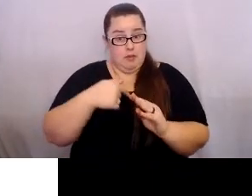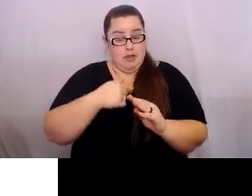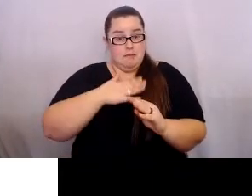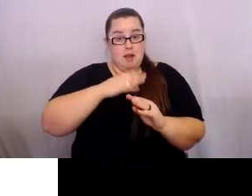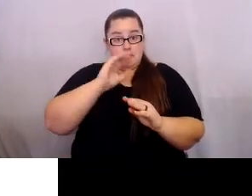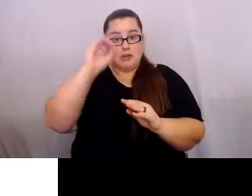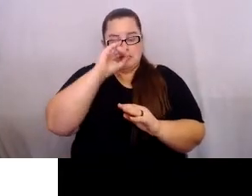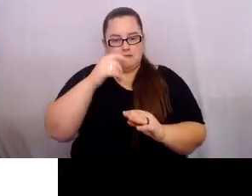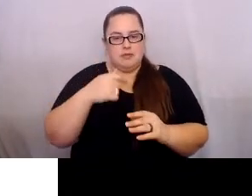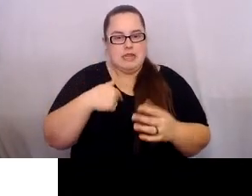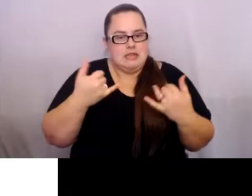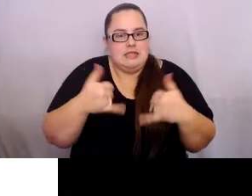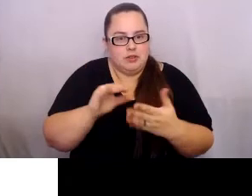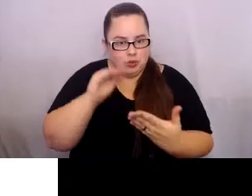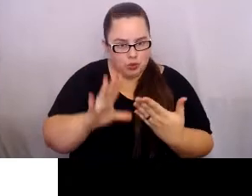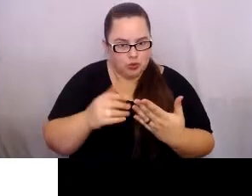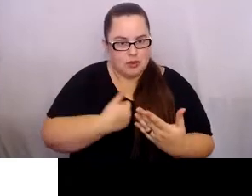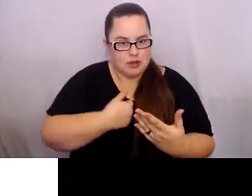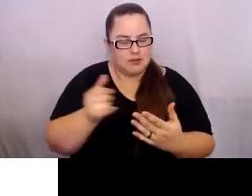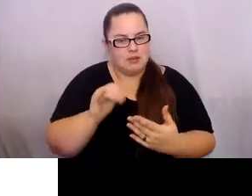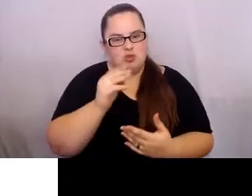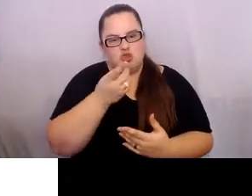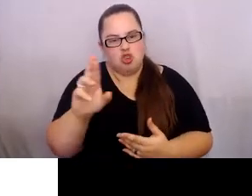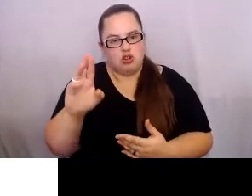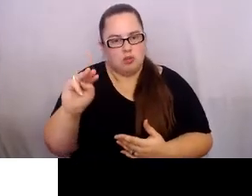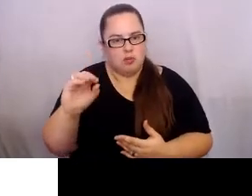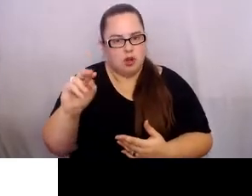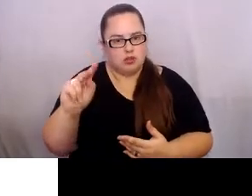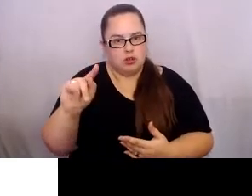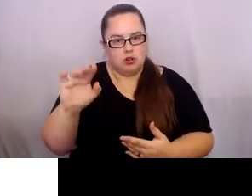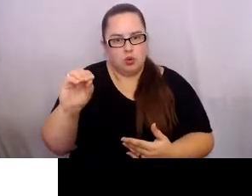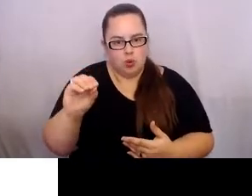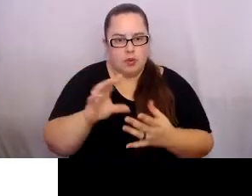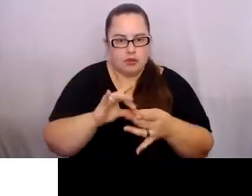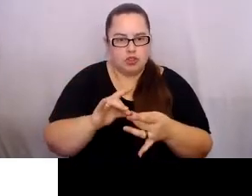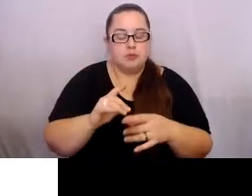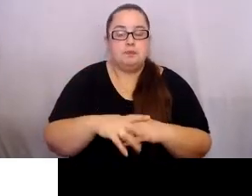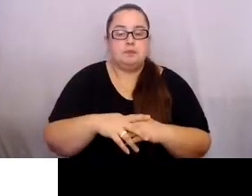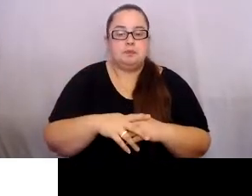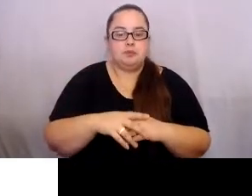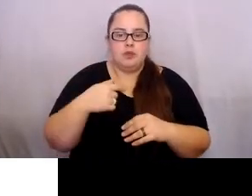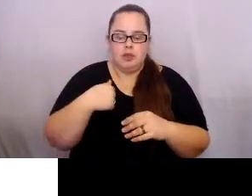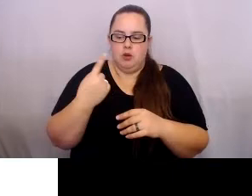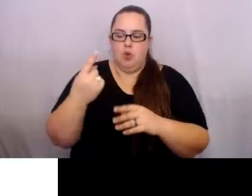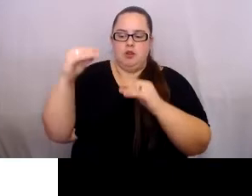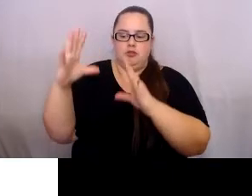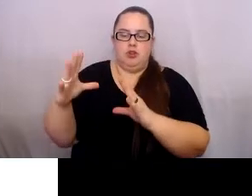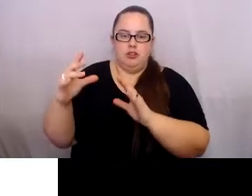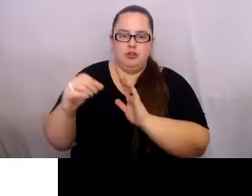Montano had mentioned, I had a professor last year, made such an impression on me. Earned a lot of respect.